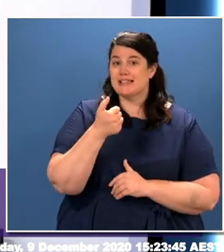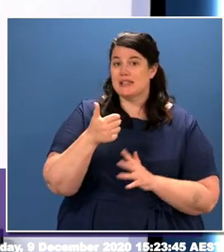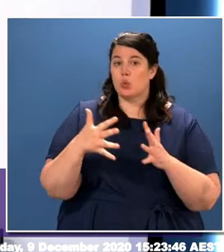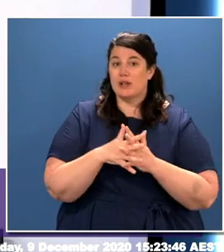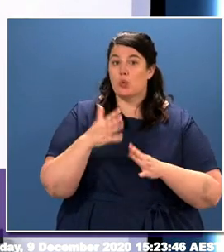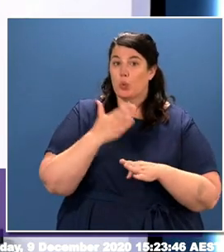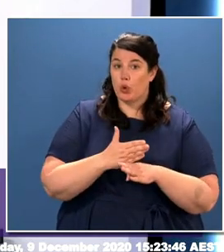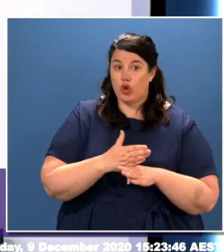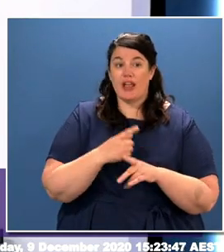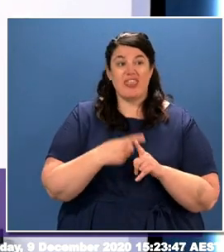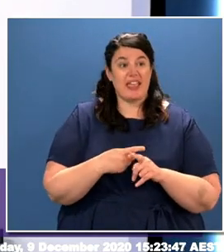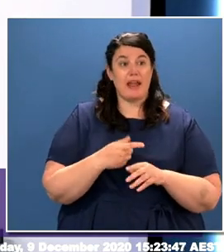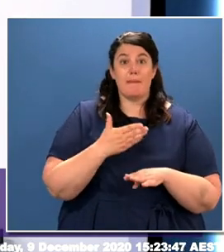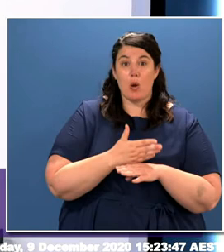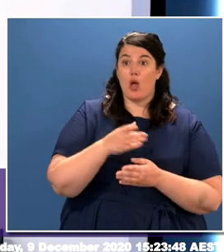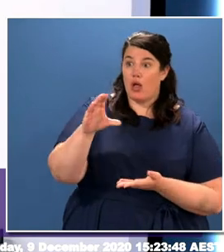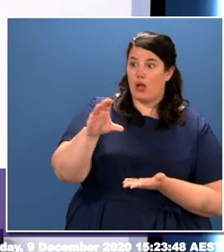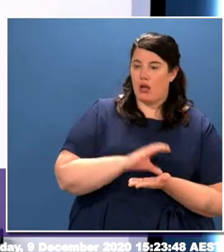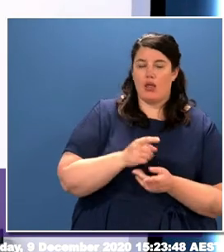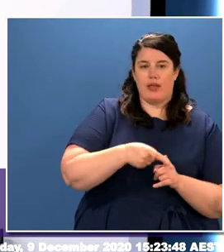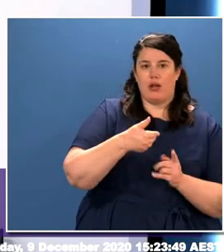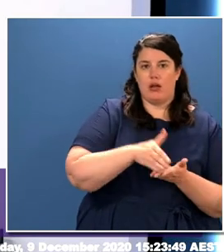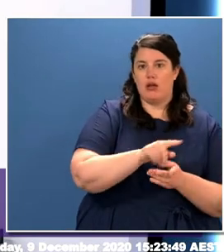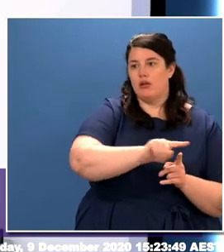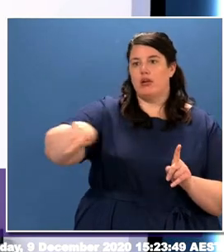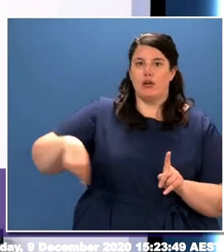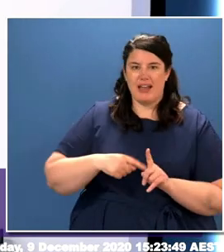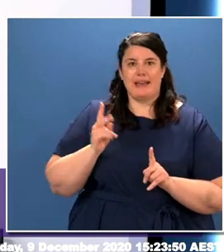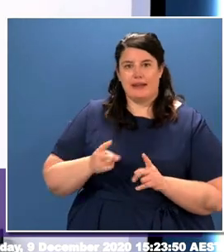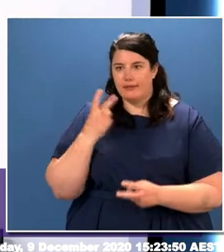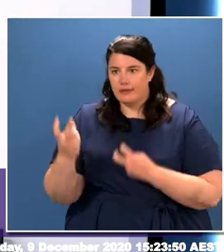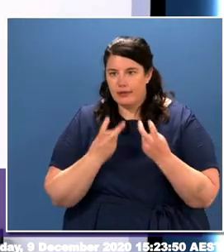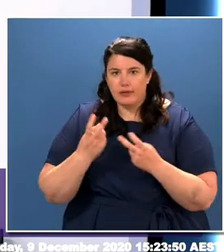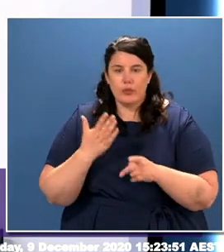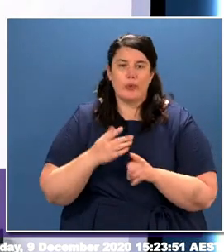So is that the reason for churning or is there something else in terms of the